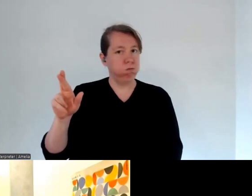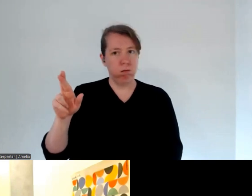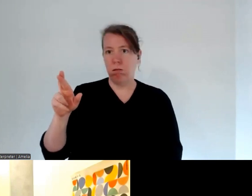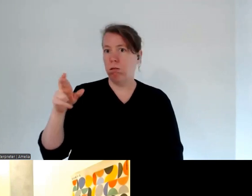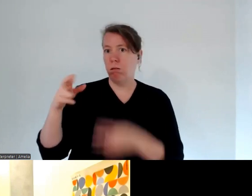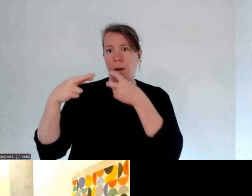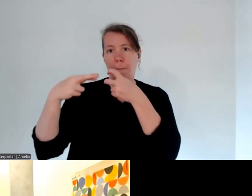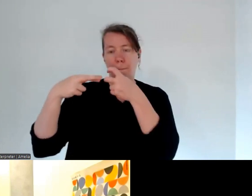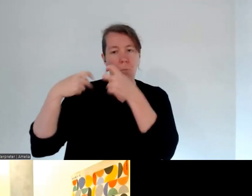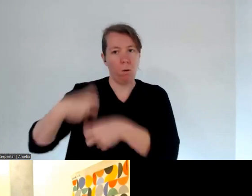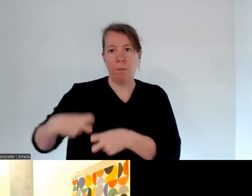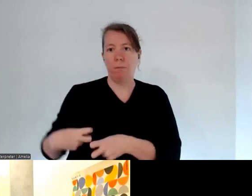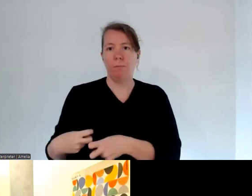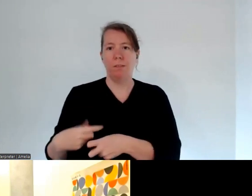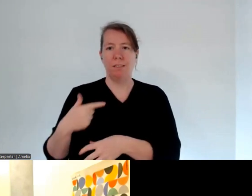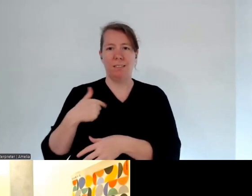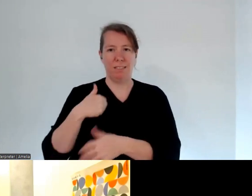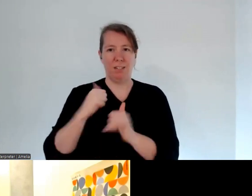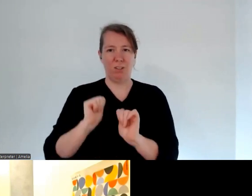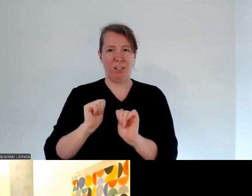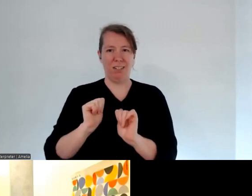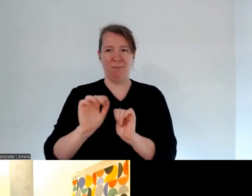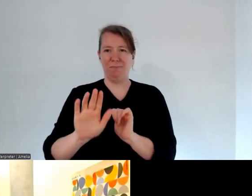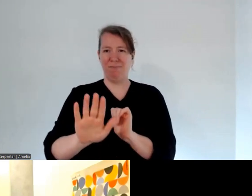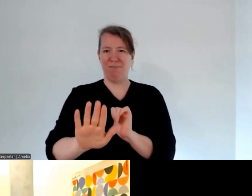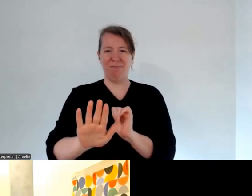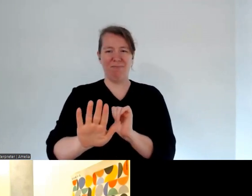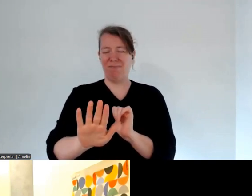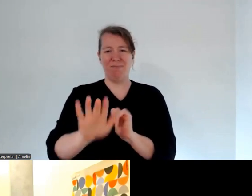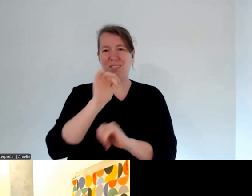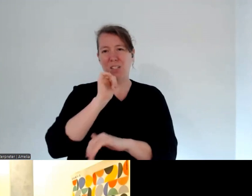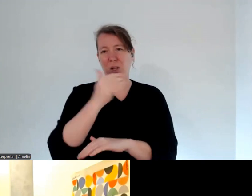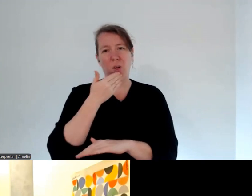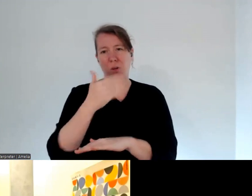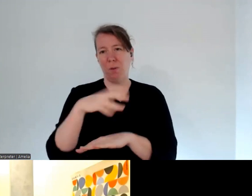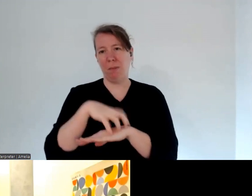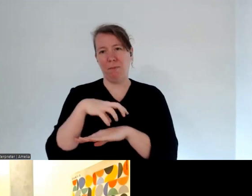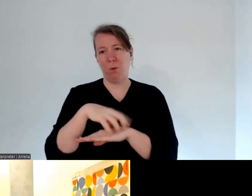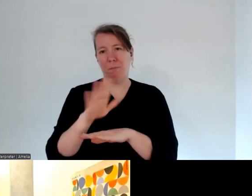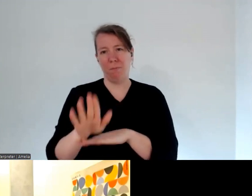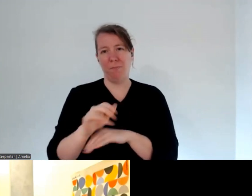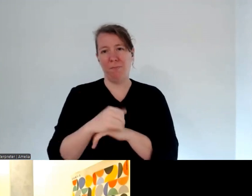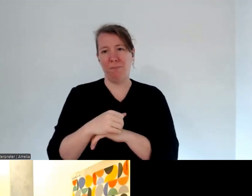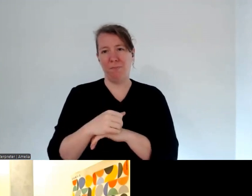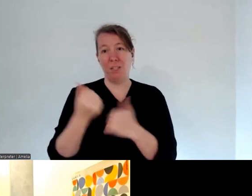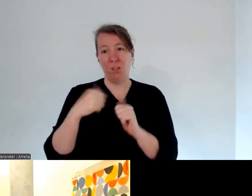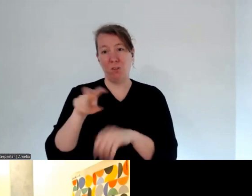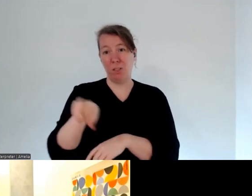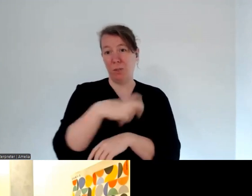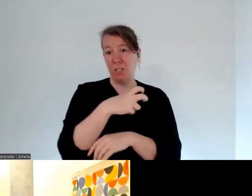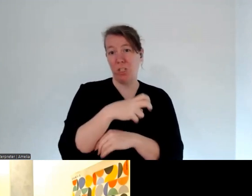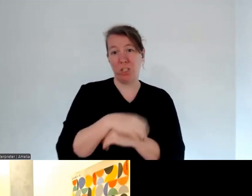I find that I try to say, I don't think this is the best platform for you to use. Would you consider using Pressbooks instead or Manifold?